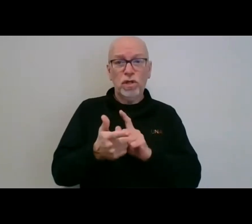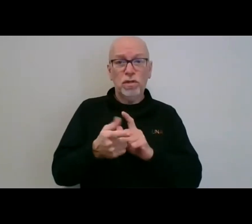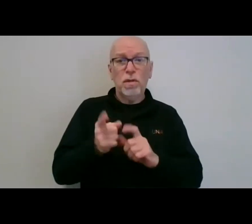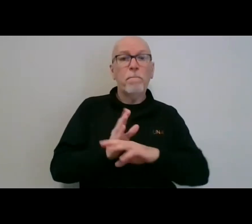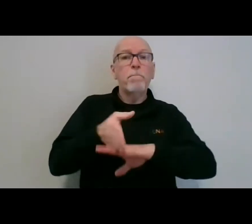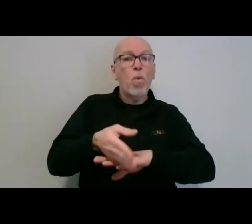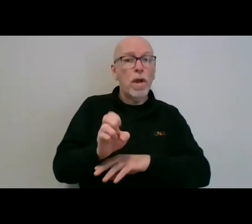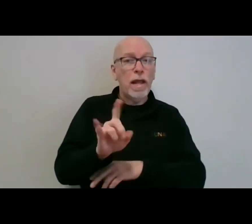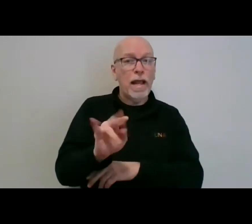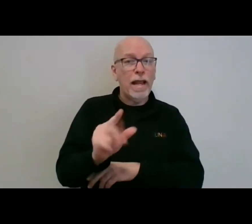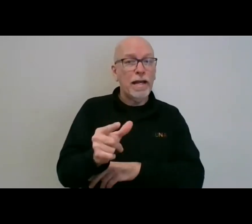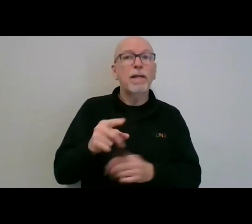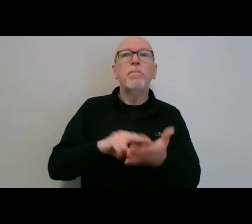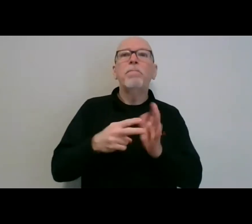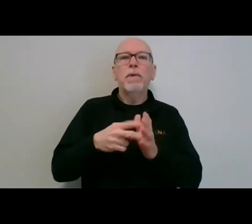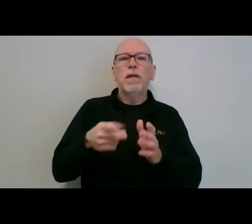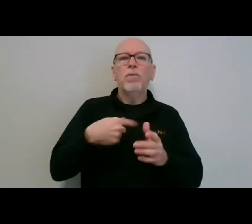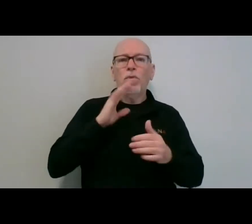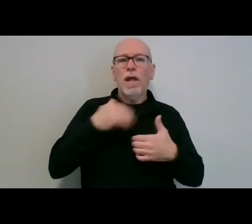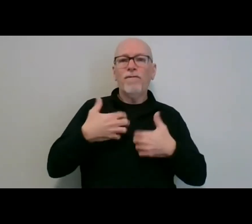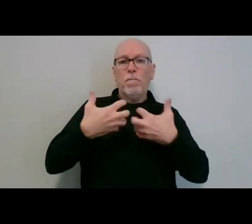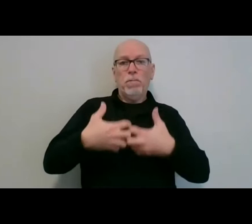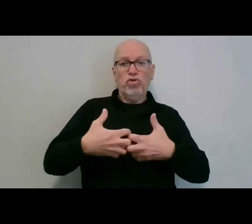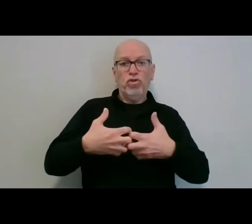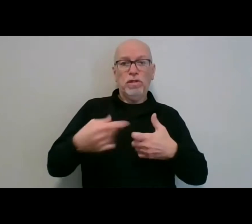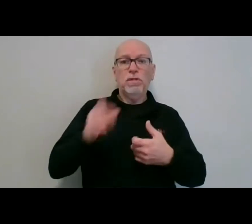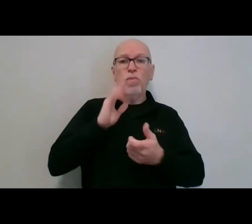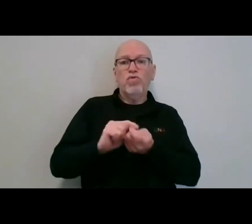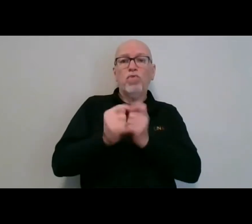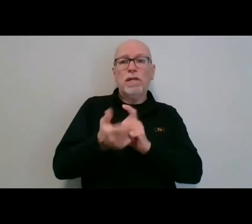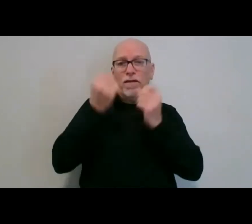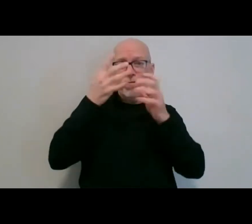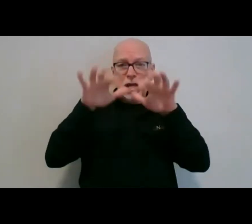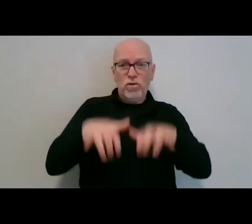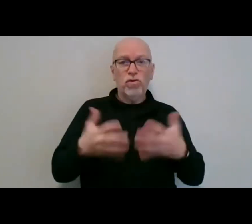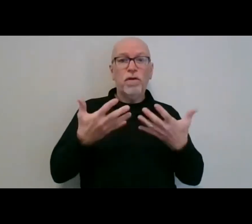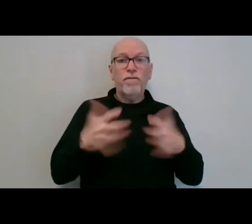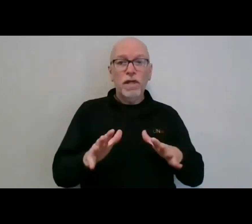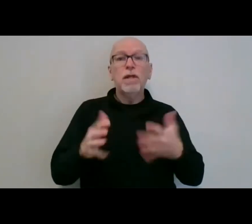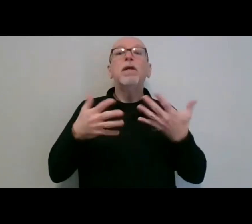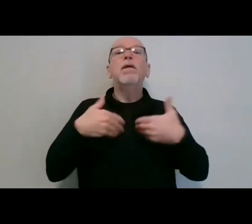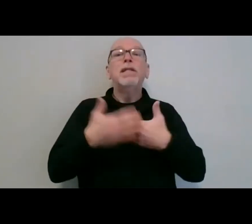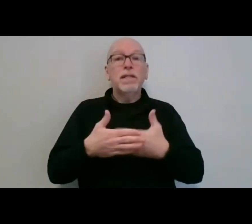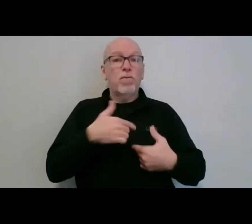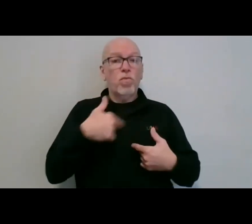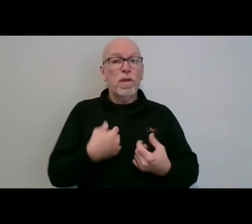is we would have a machine translate that information and then we would provide the source text